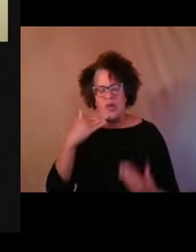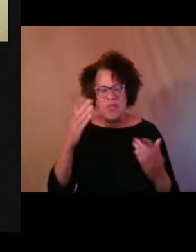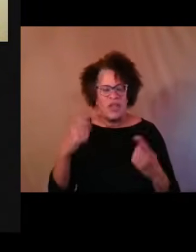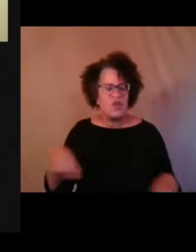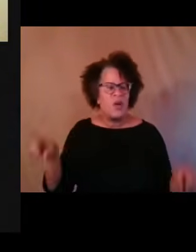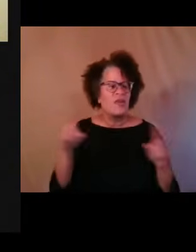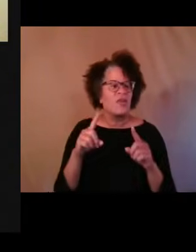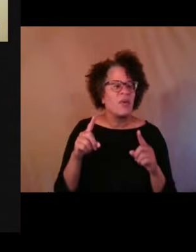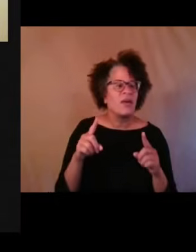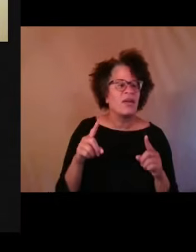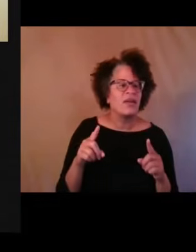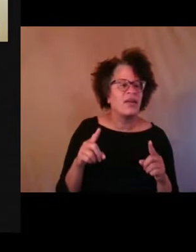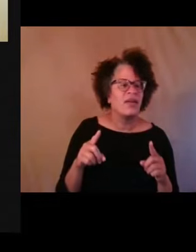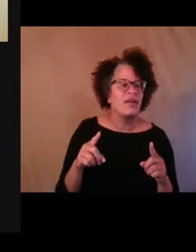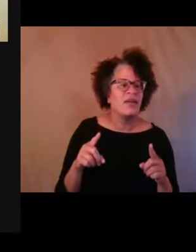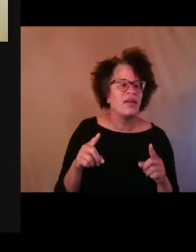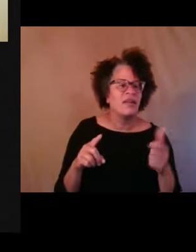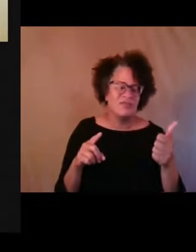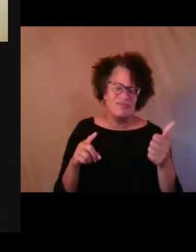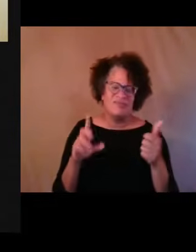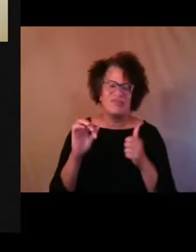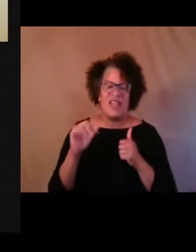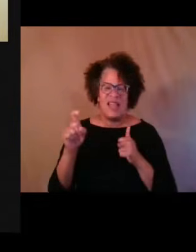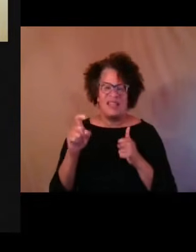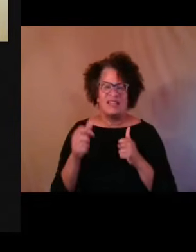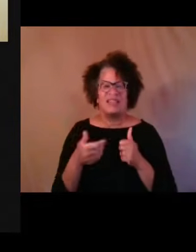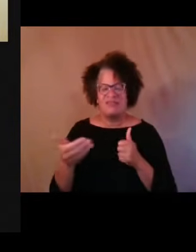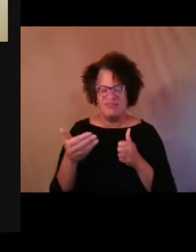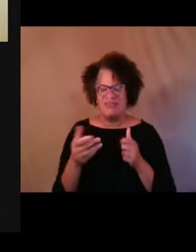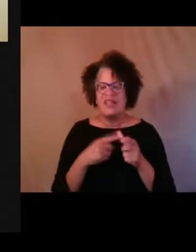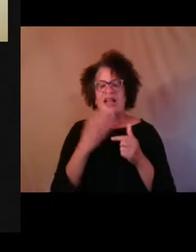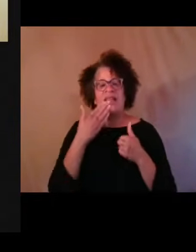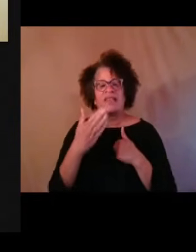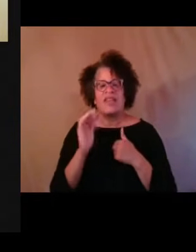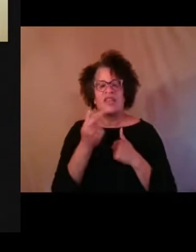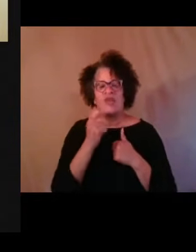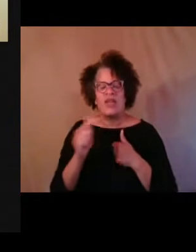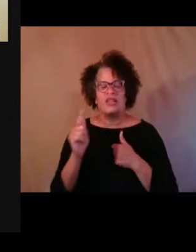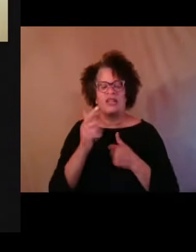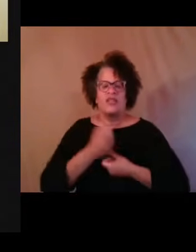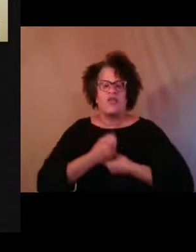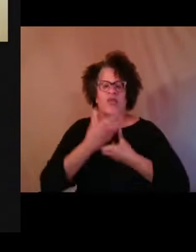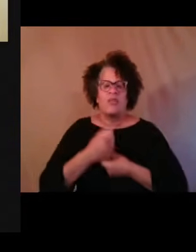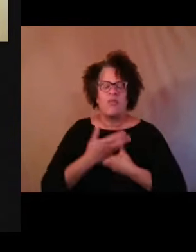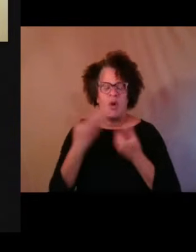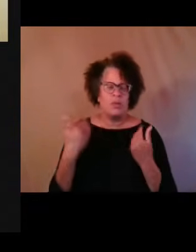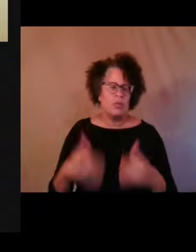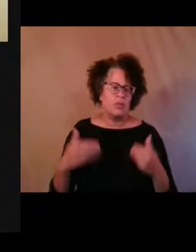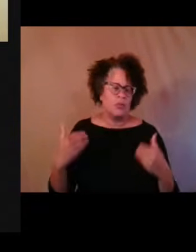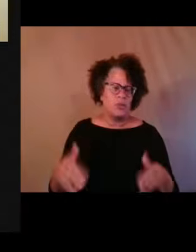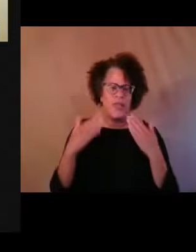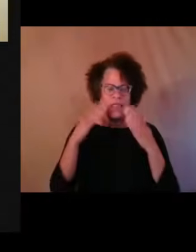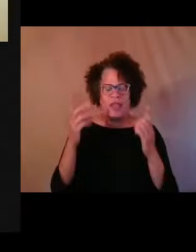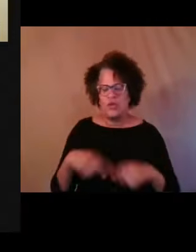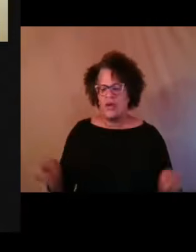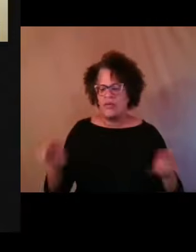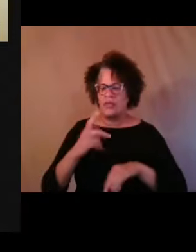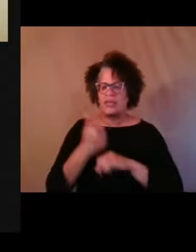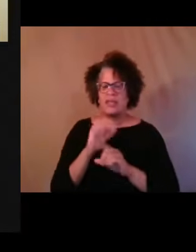for that wonderful poems at the top that helped create the environment that we needed.